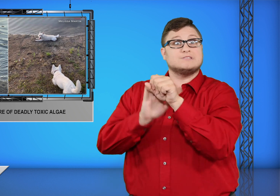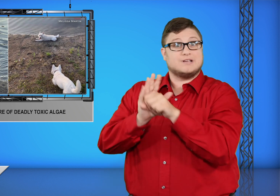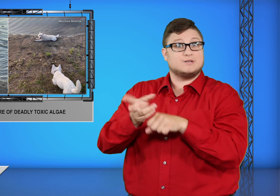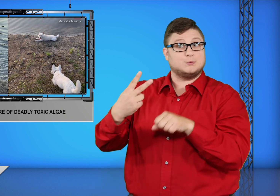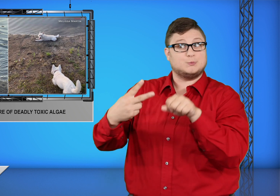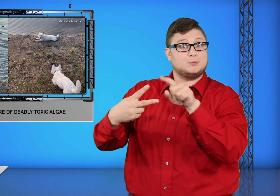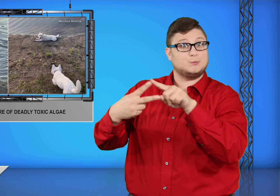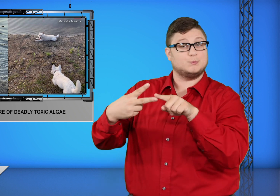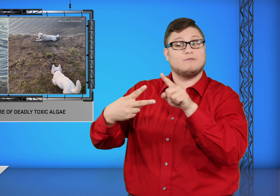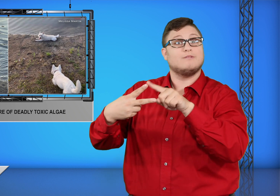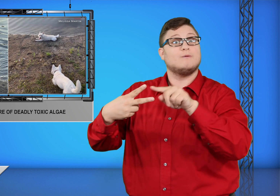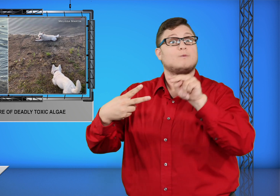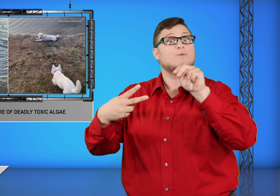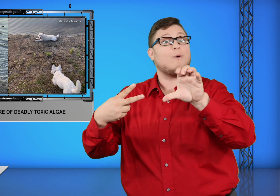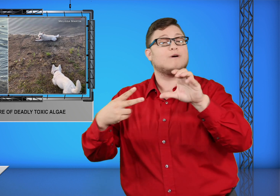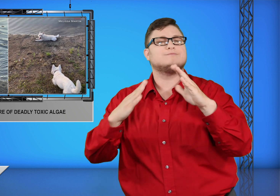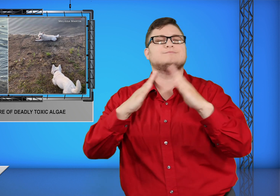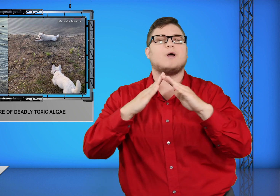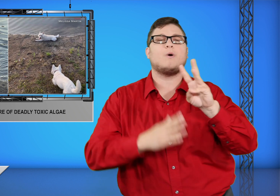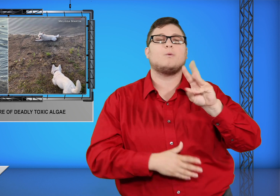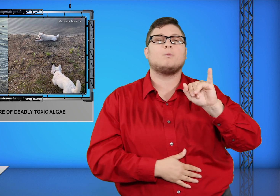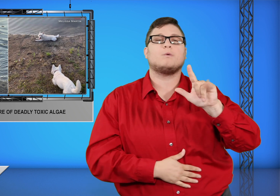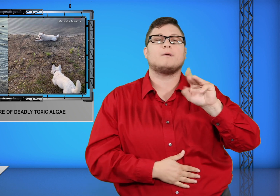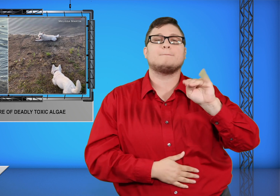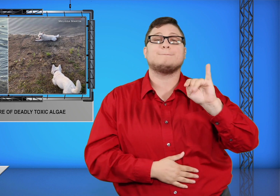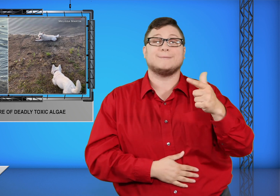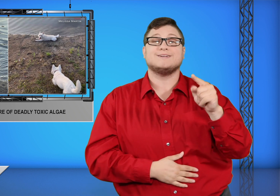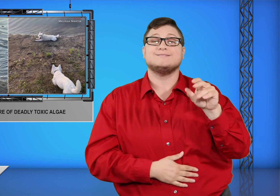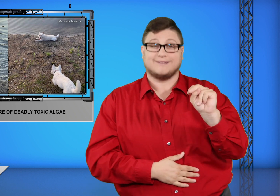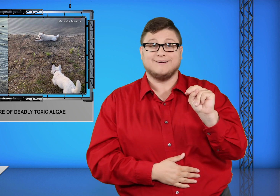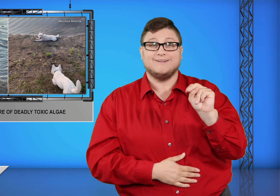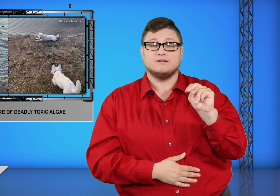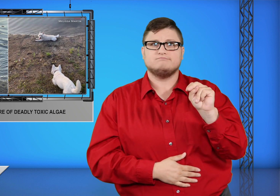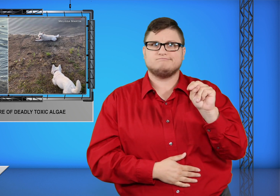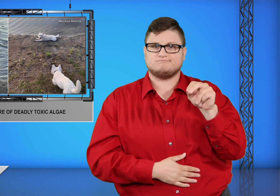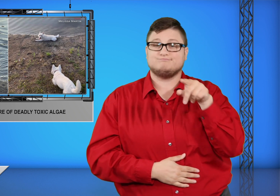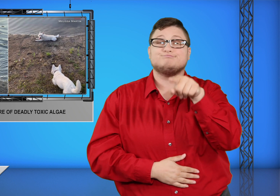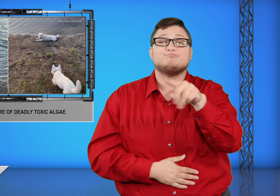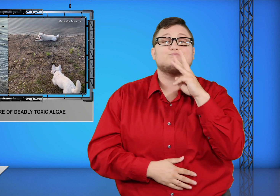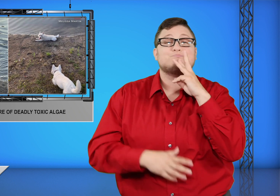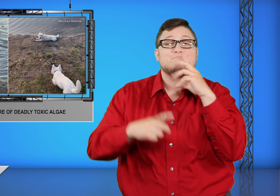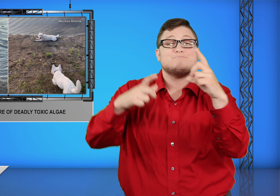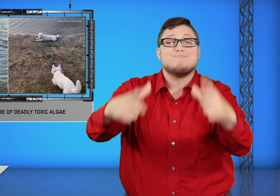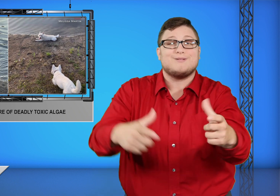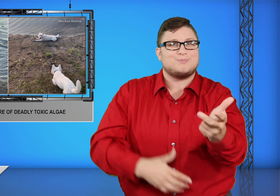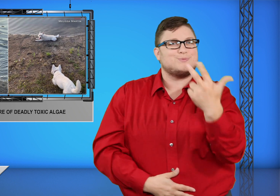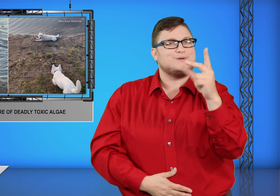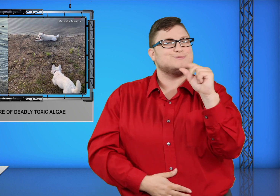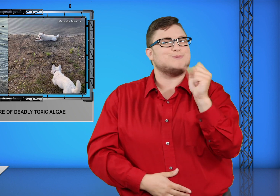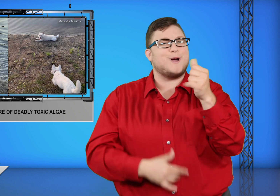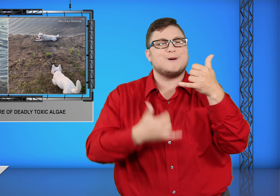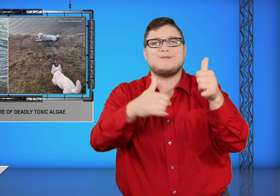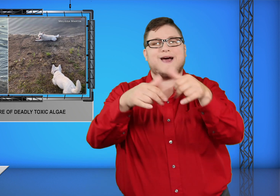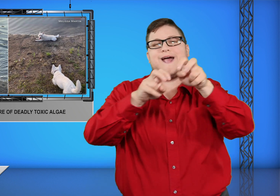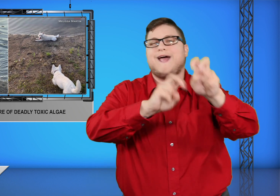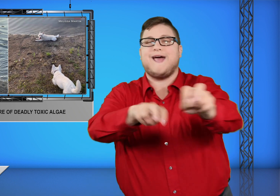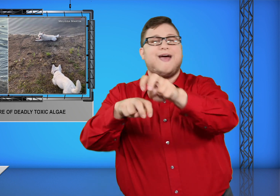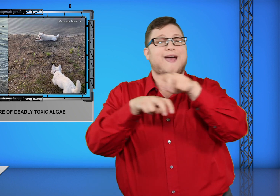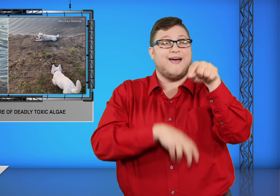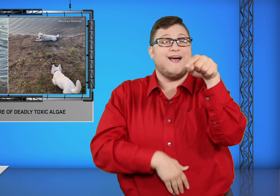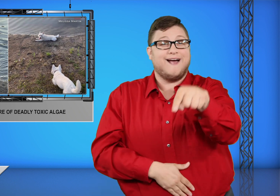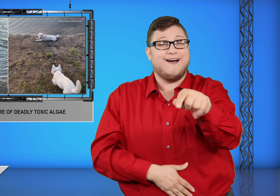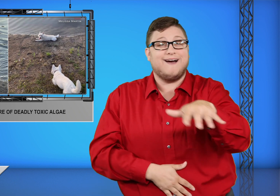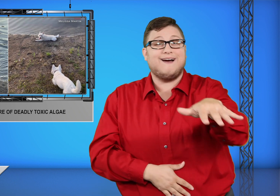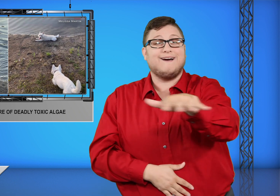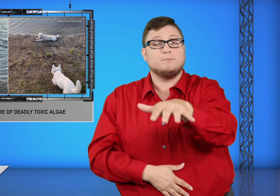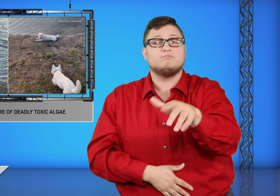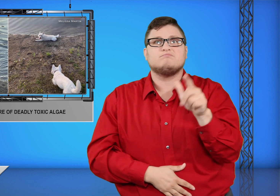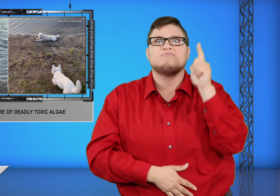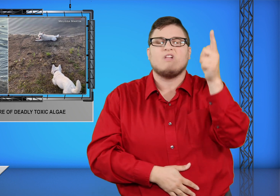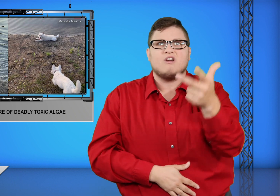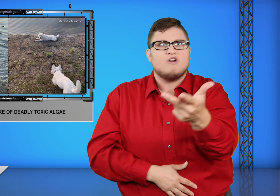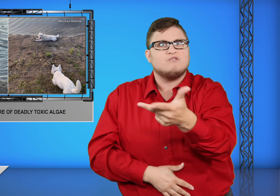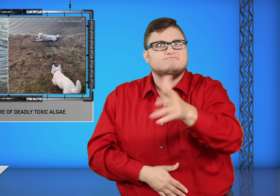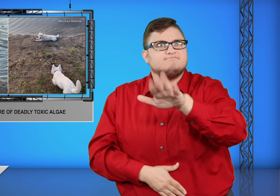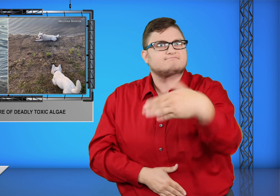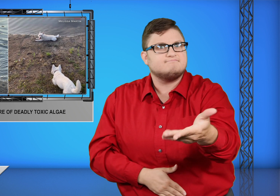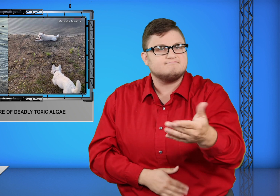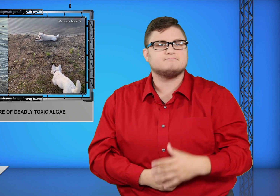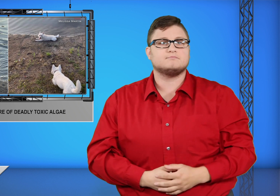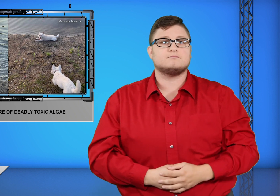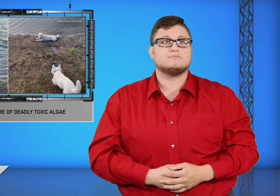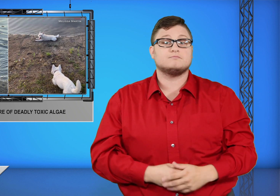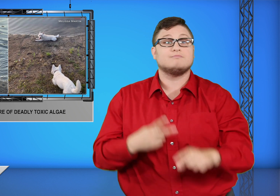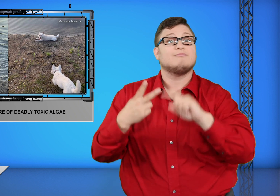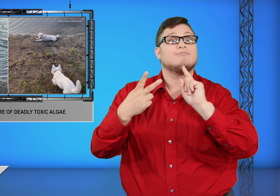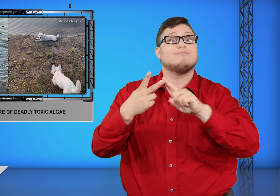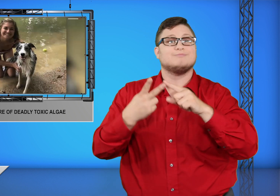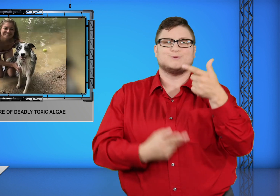Three dogs died in Wilmington, North Carolina after playing in a pond, while another died